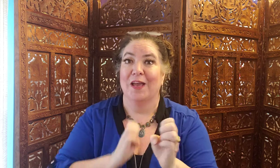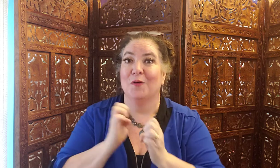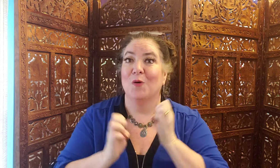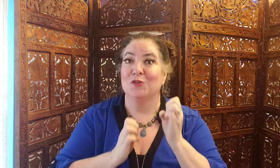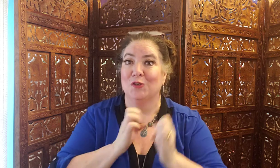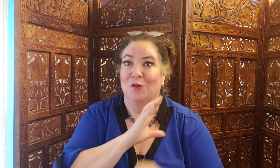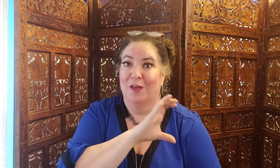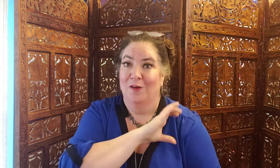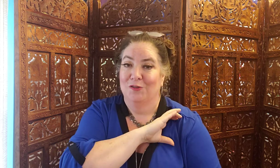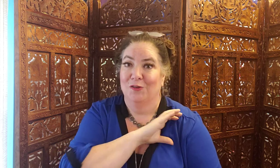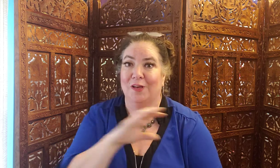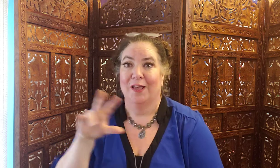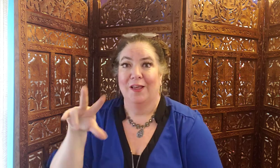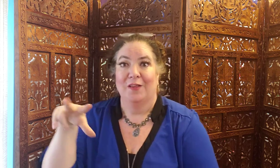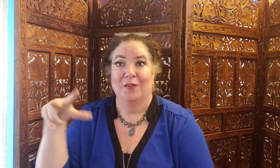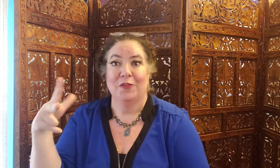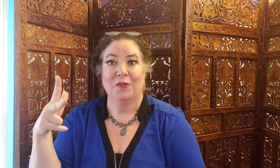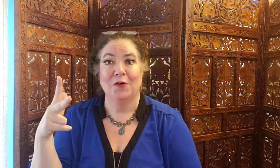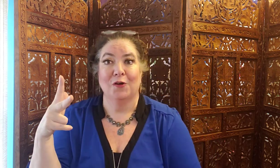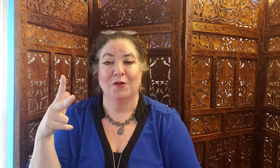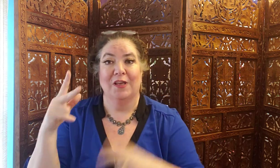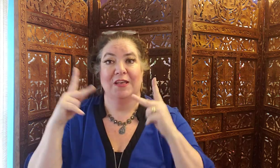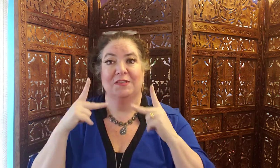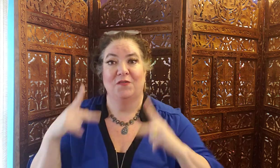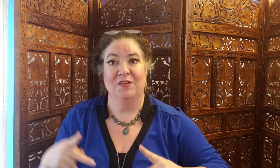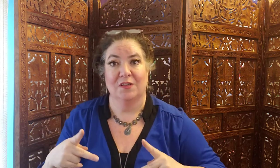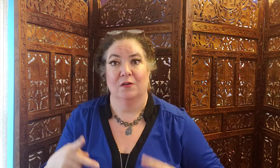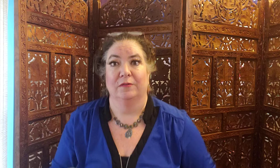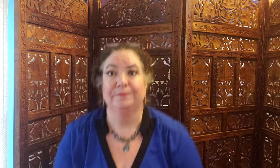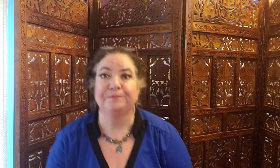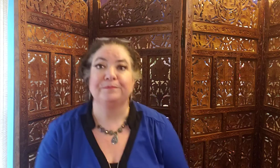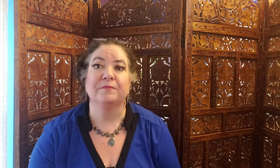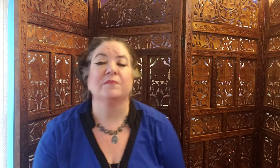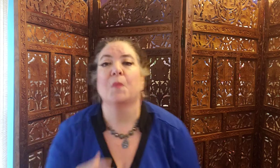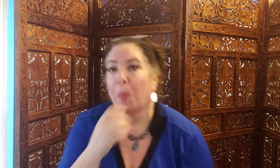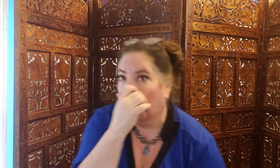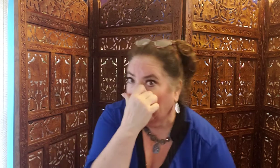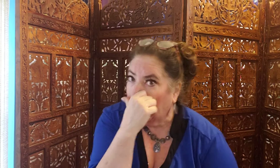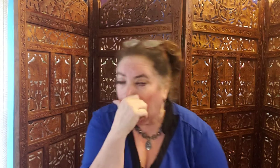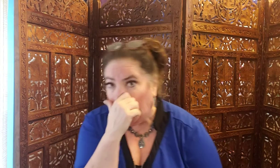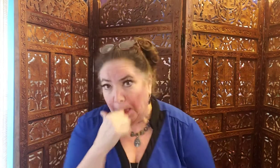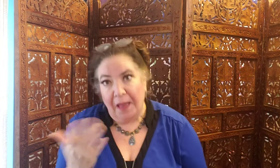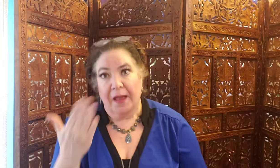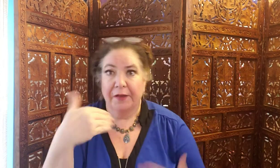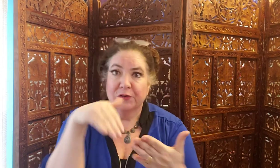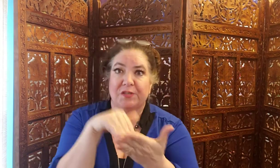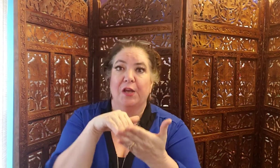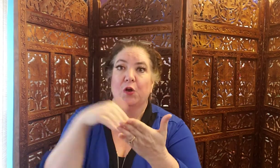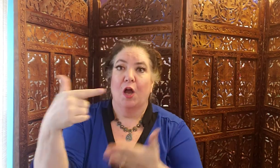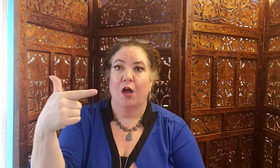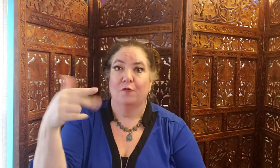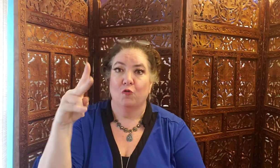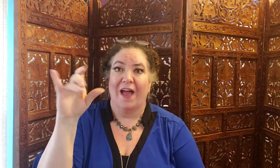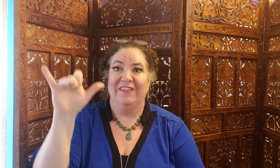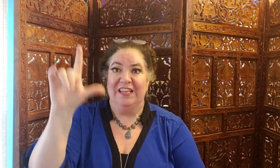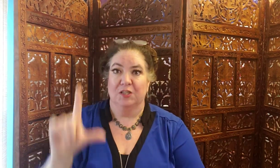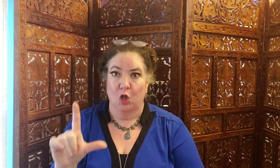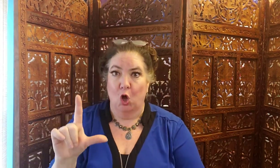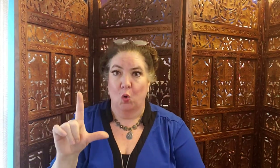an "emotional character". The third is physical. And your center of gravity is low